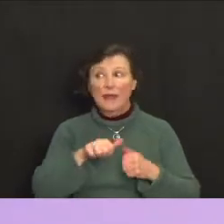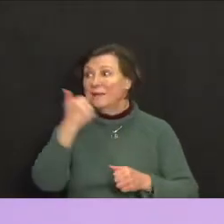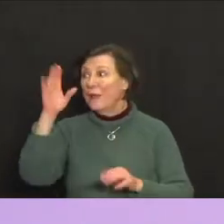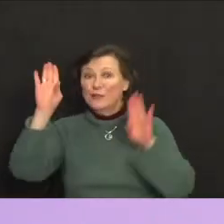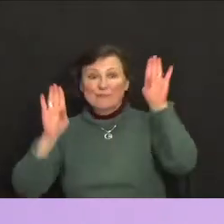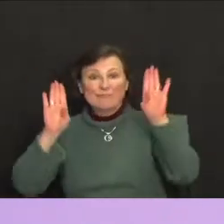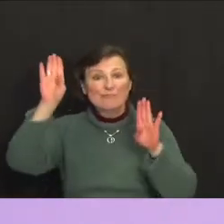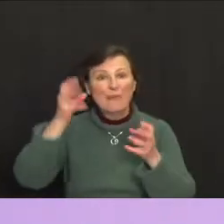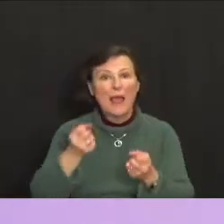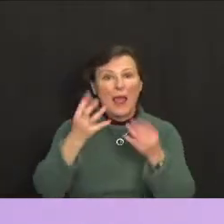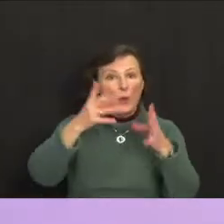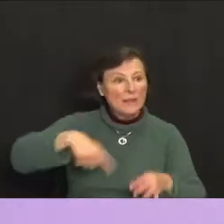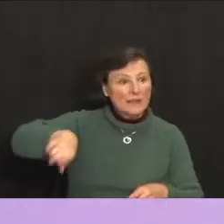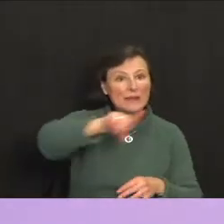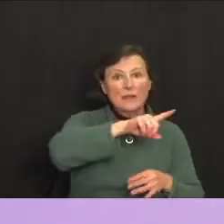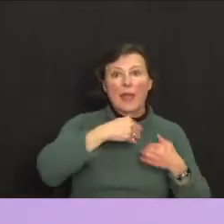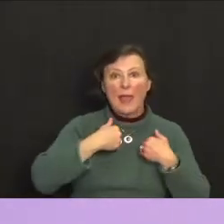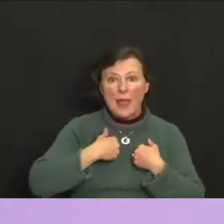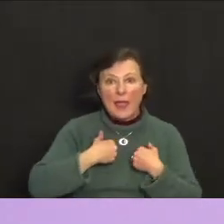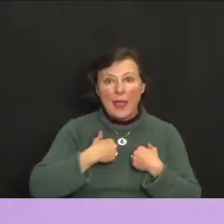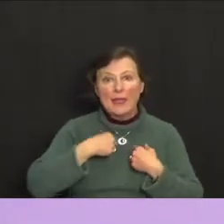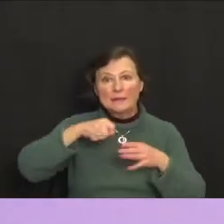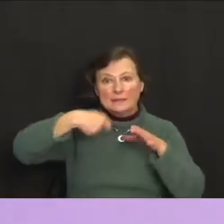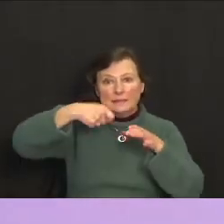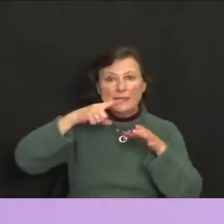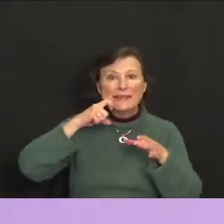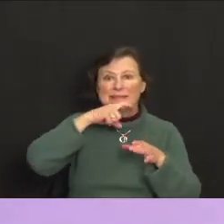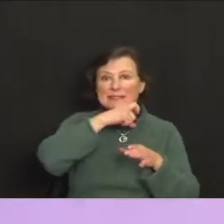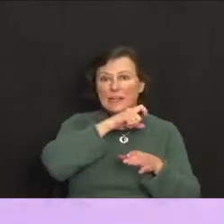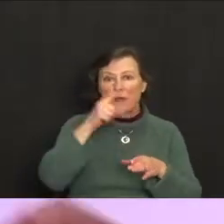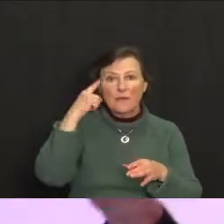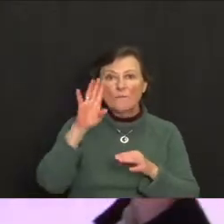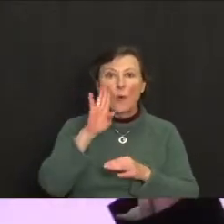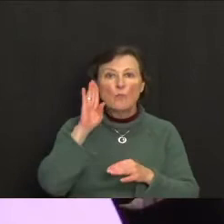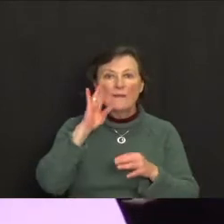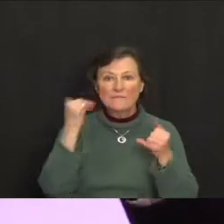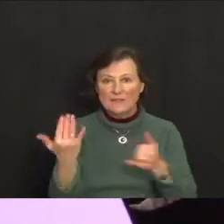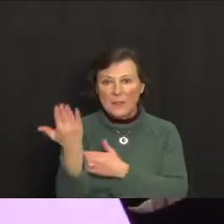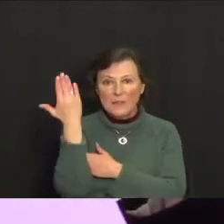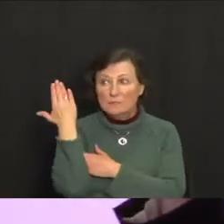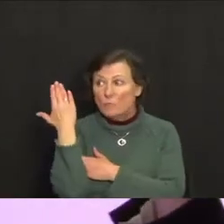how many of us had cereal for breakfast this morning? A few. No one ate food like this before the labors